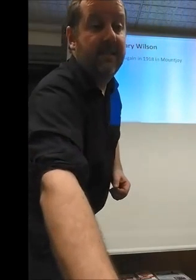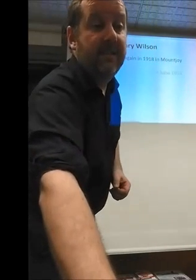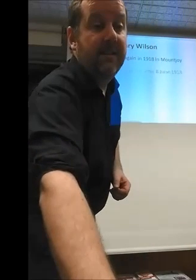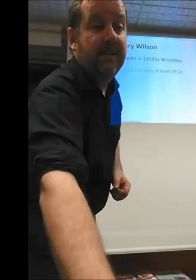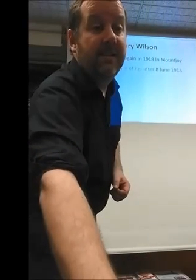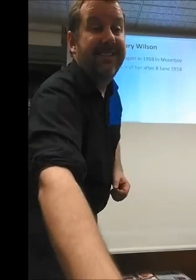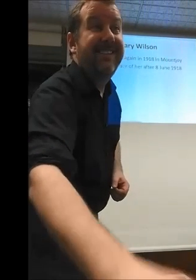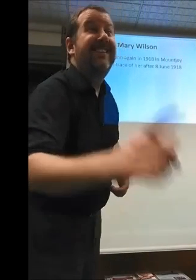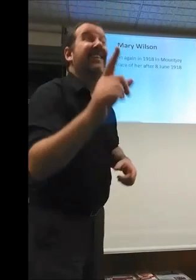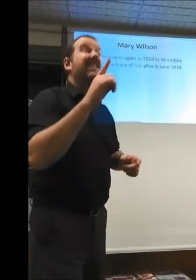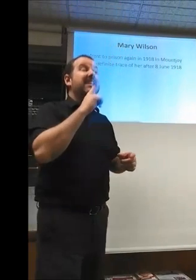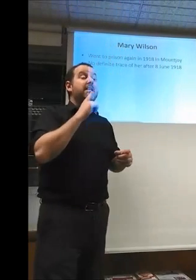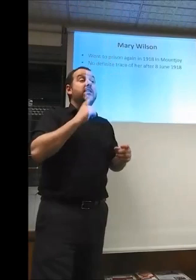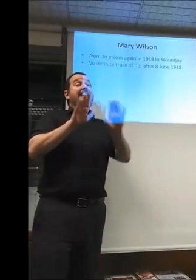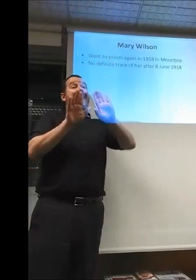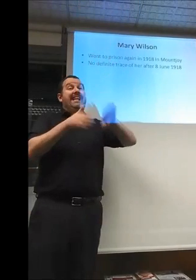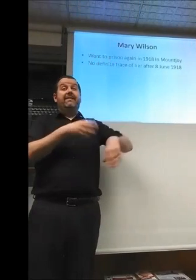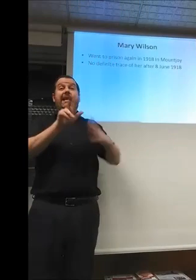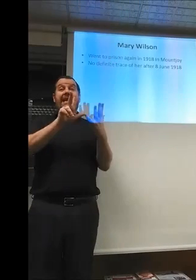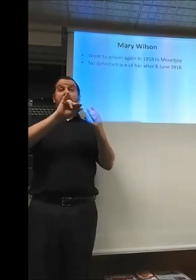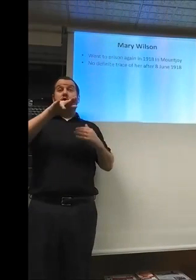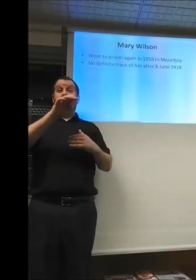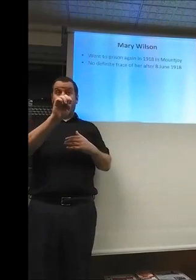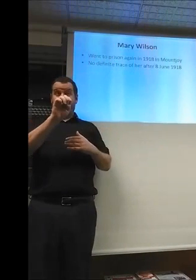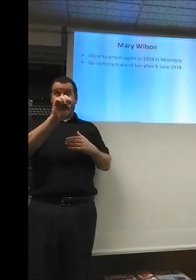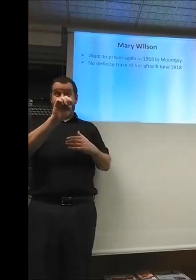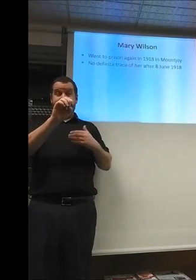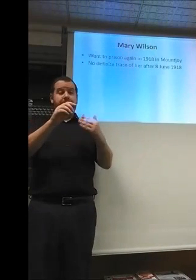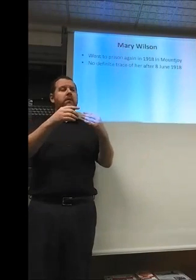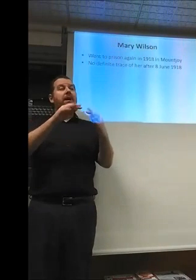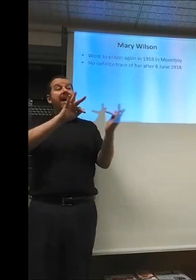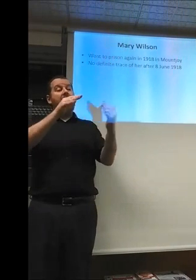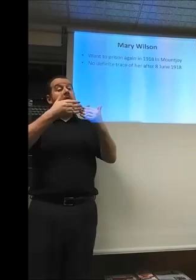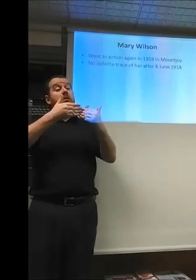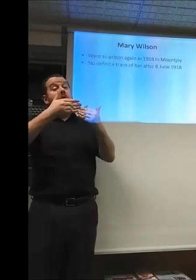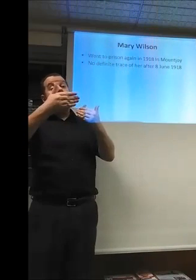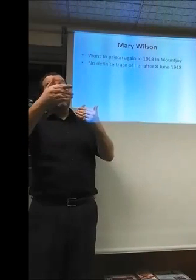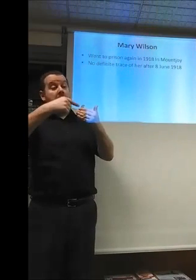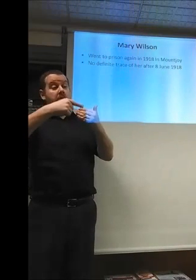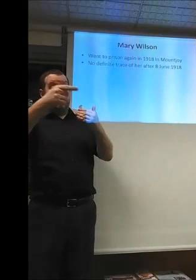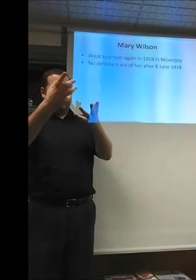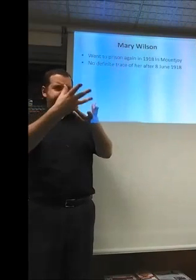And one of her daughters was there when she died and that’s her name, I’m not too sure of her first name but her second name is Fahey so it looks like, yeah that’s right,